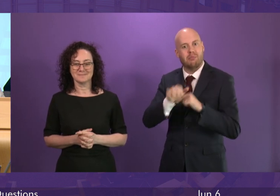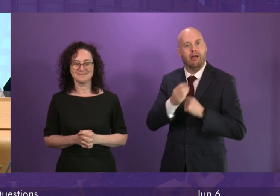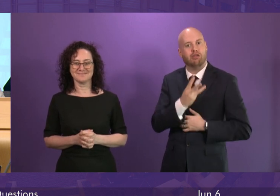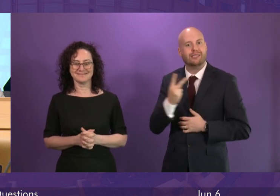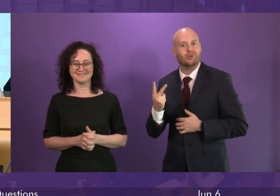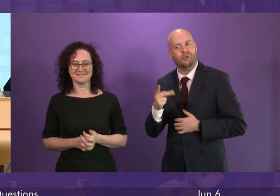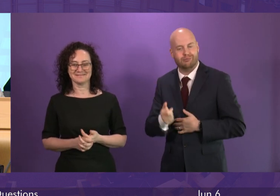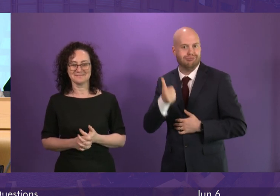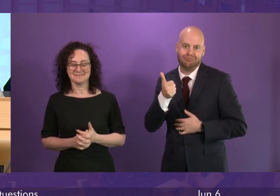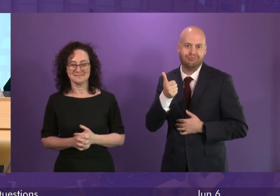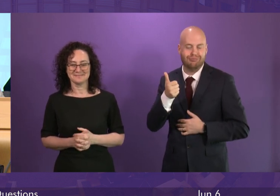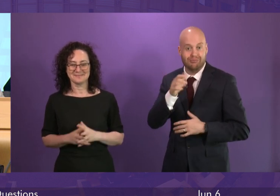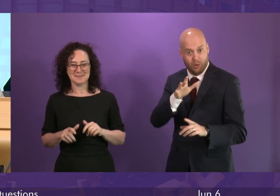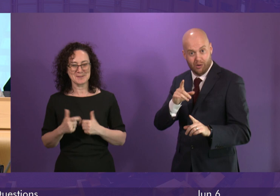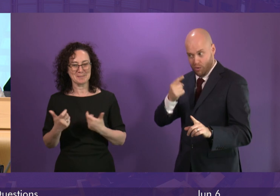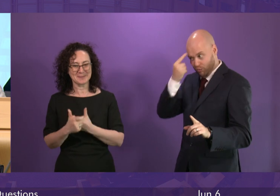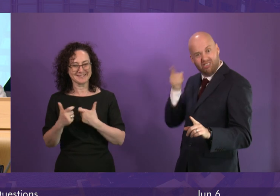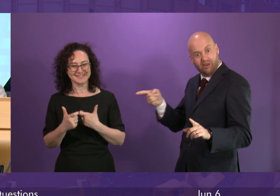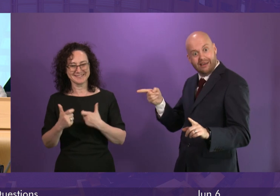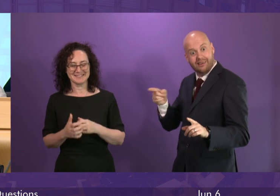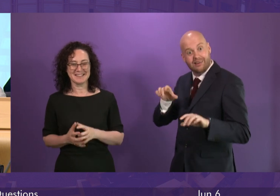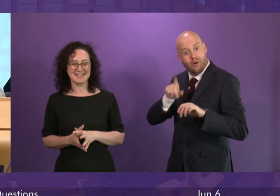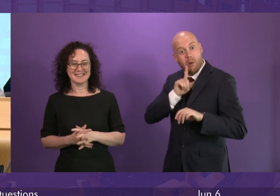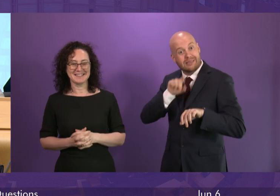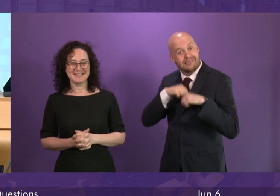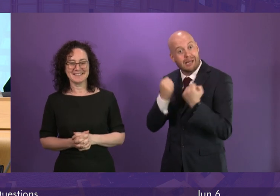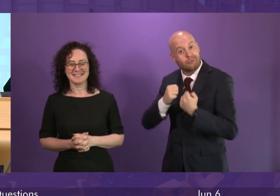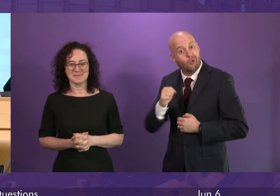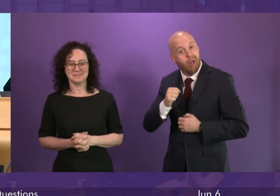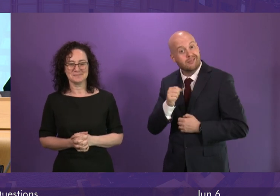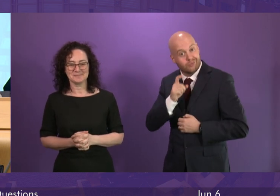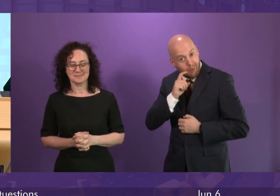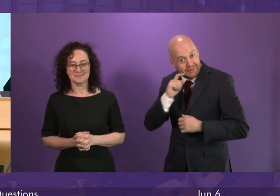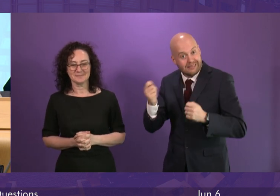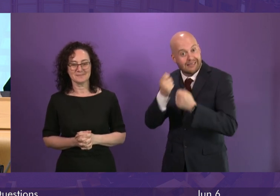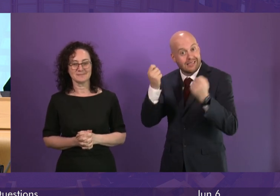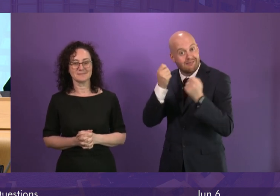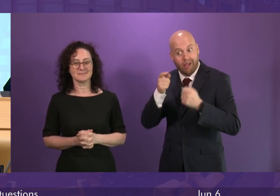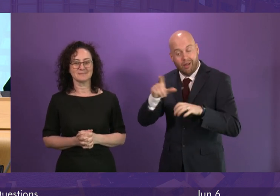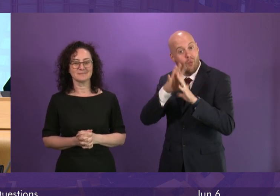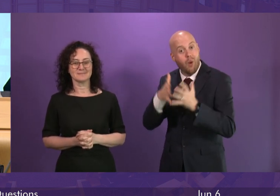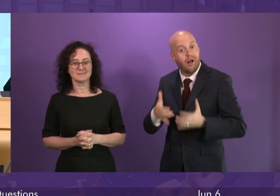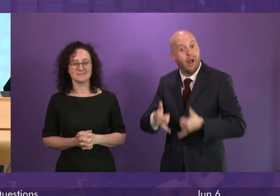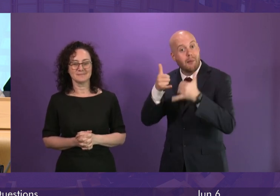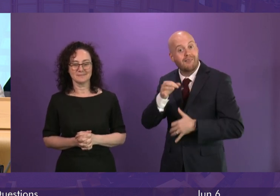team will be very successful in the women’s world cup in France and will do Scotland very